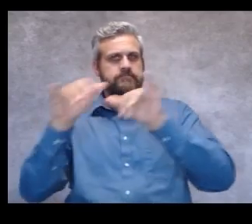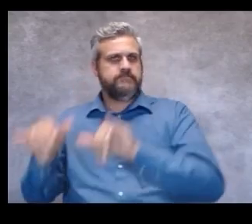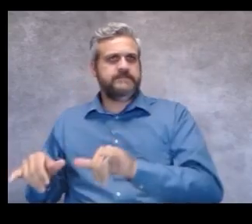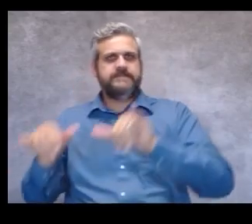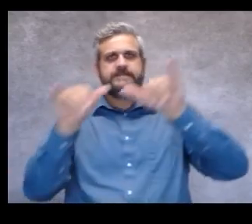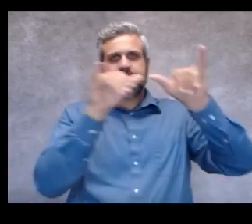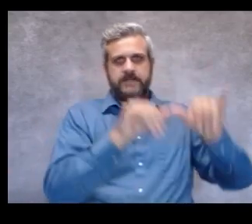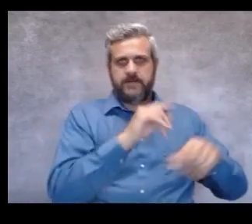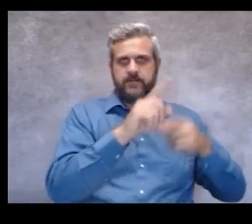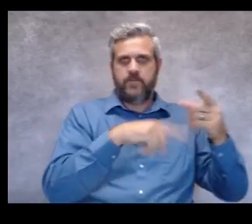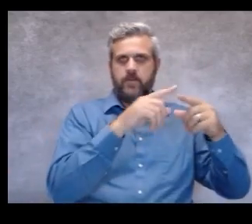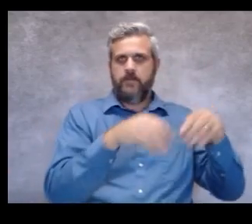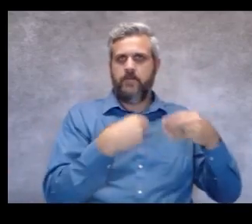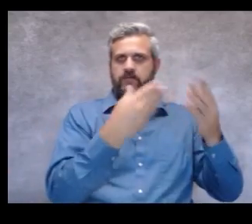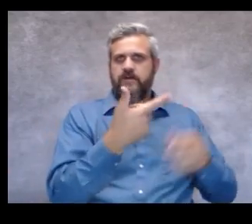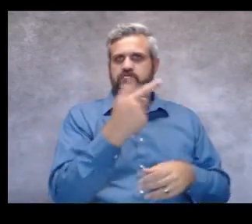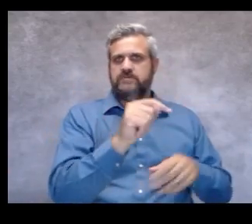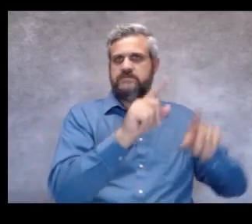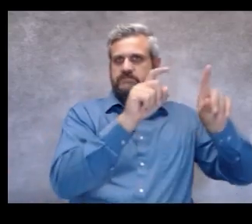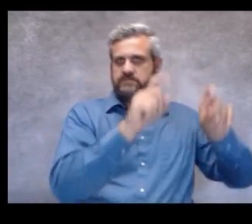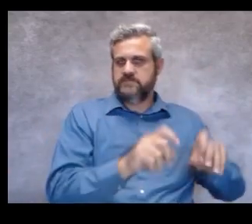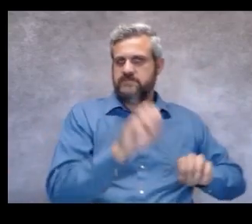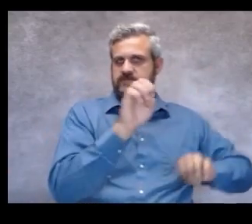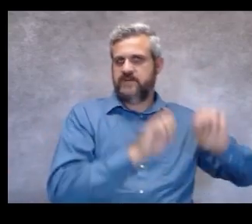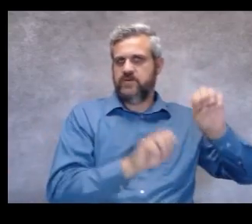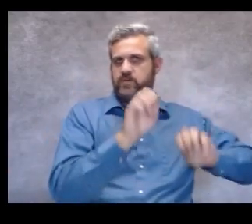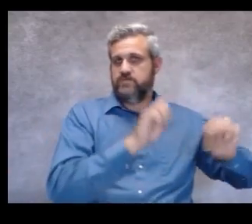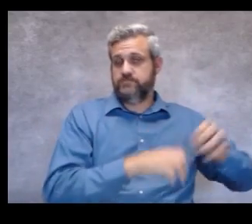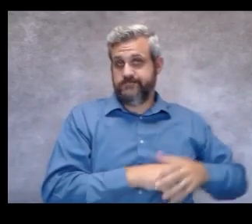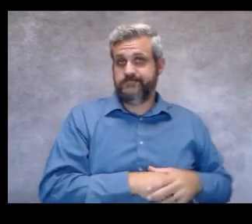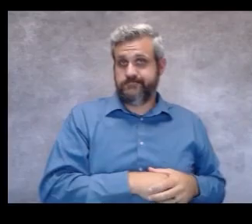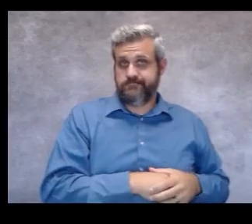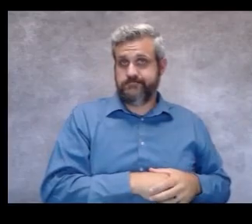accommodations when giving GT assessments and evaluations.